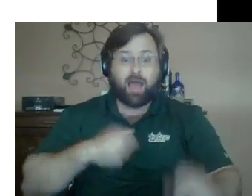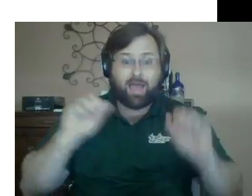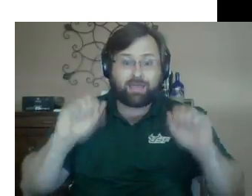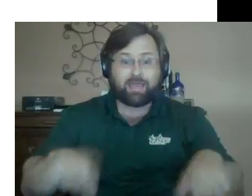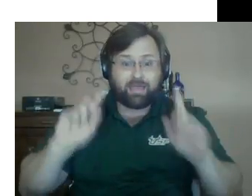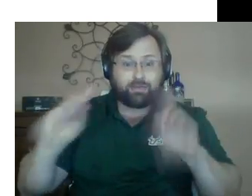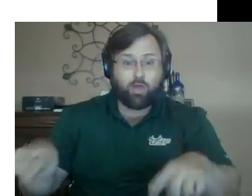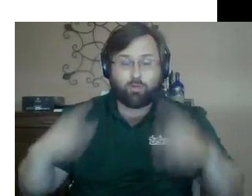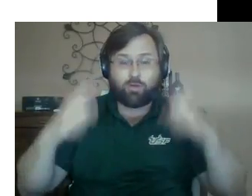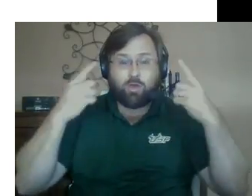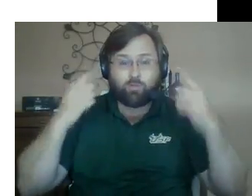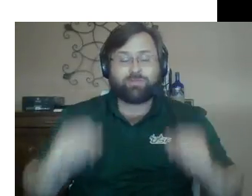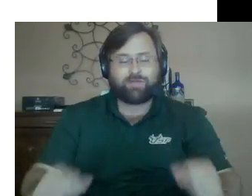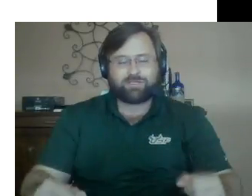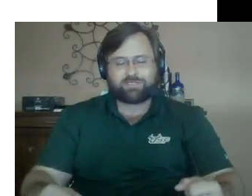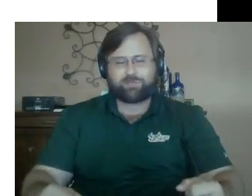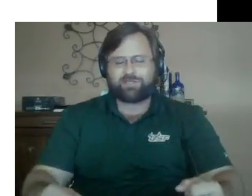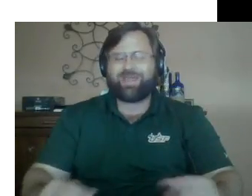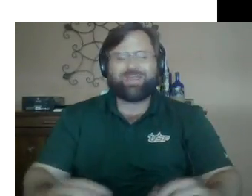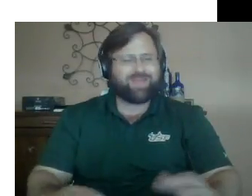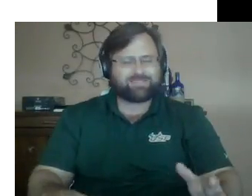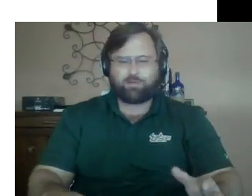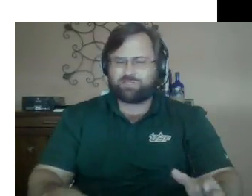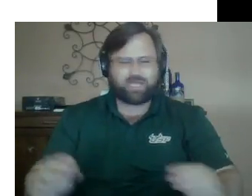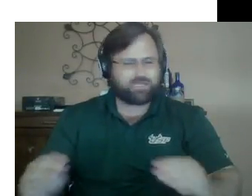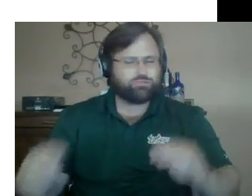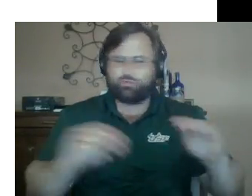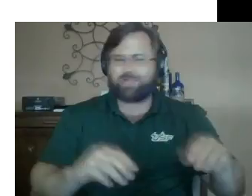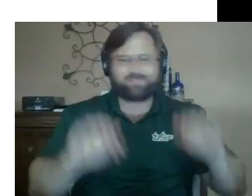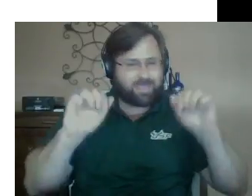I can go with the facial expression that's the only change you do not sign